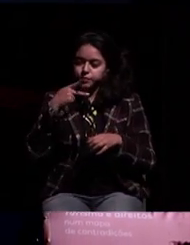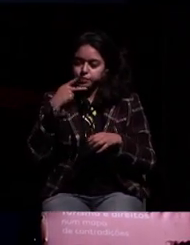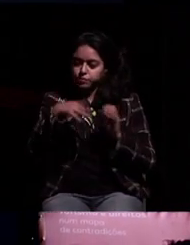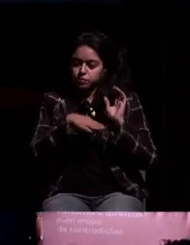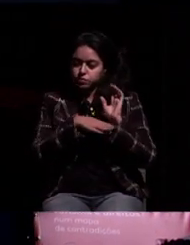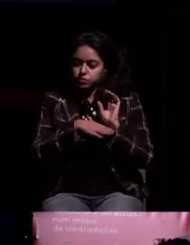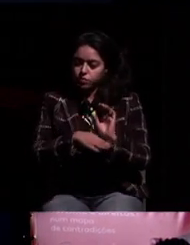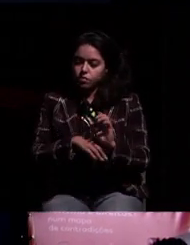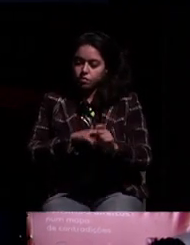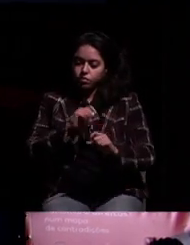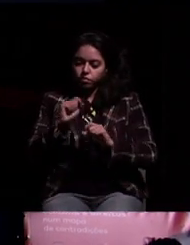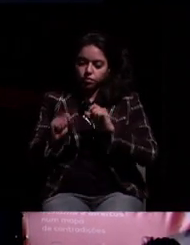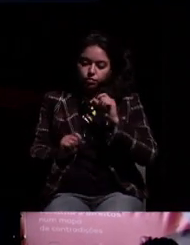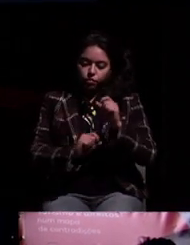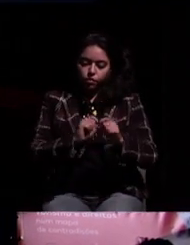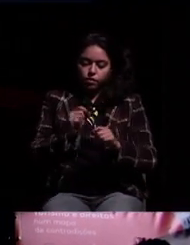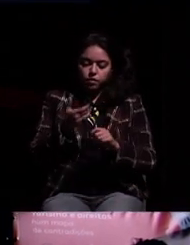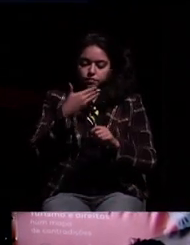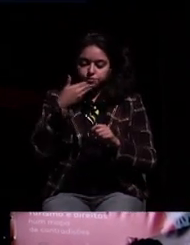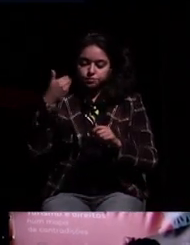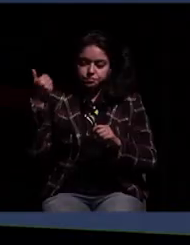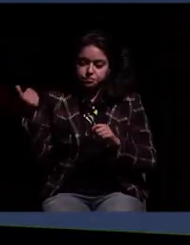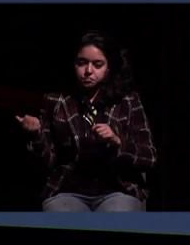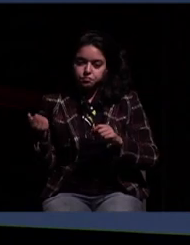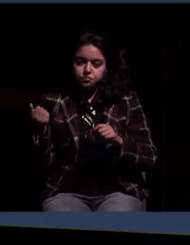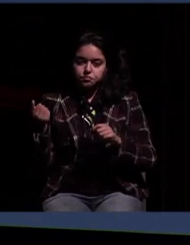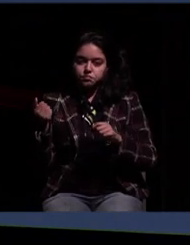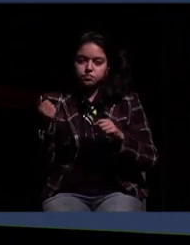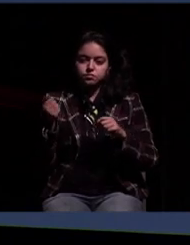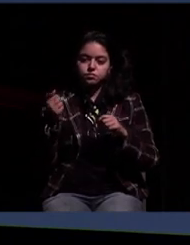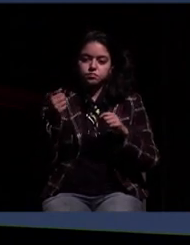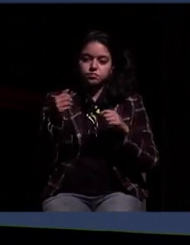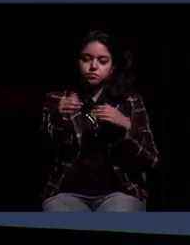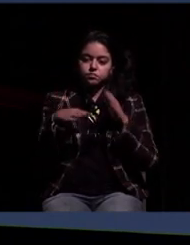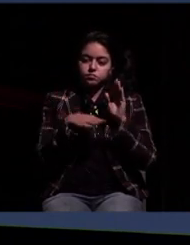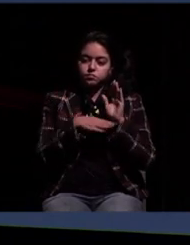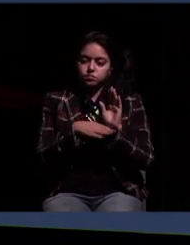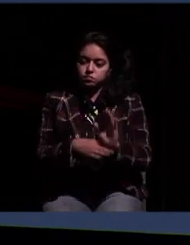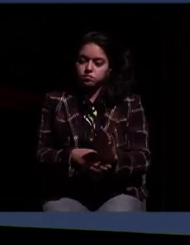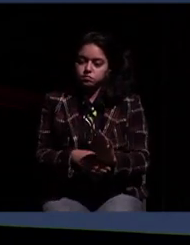with more academic content